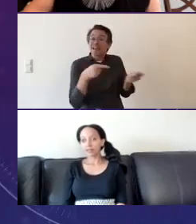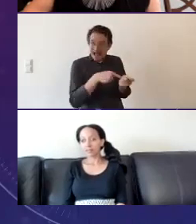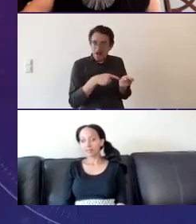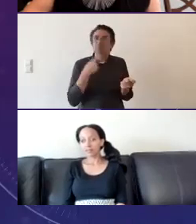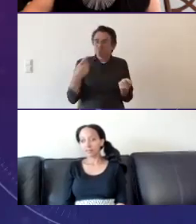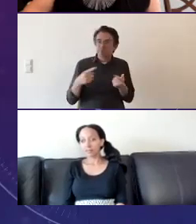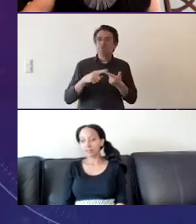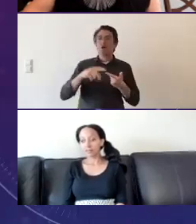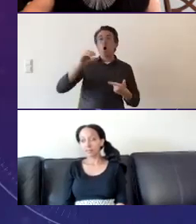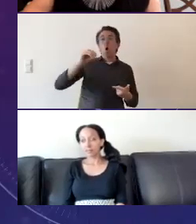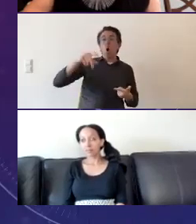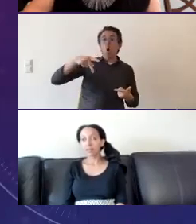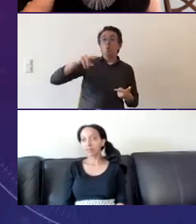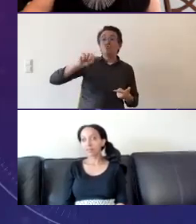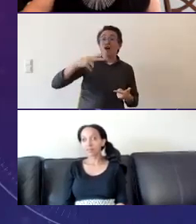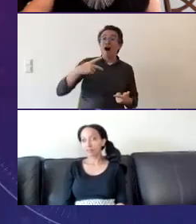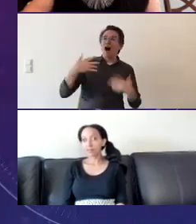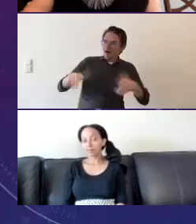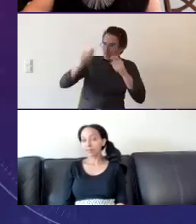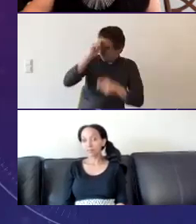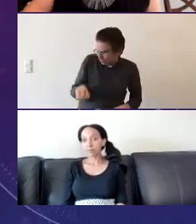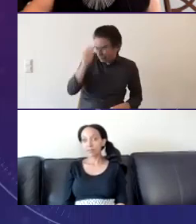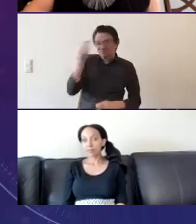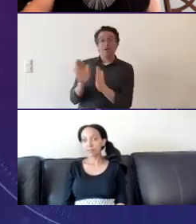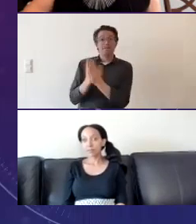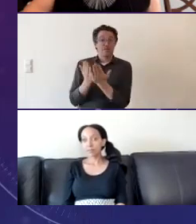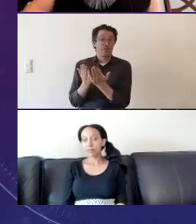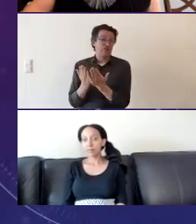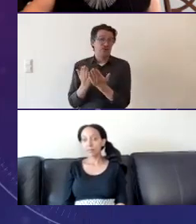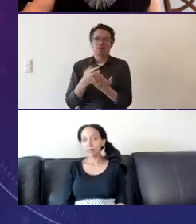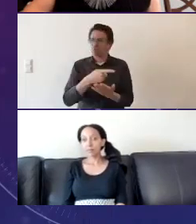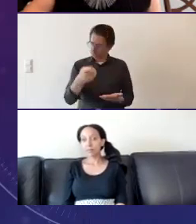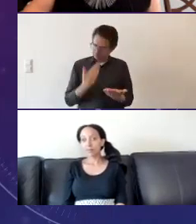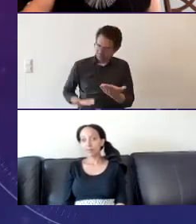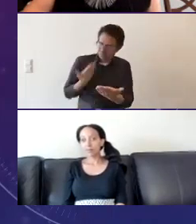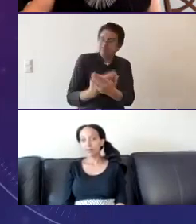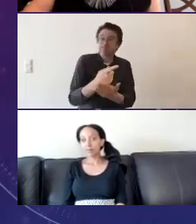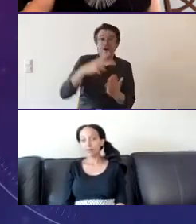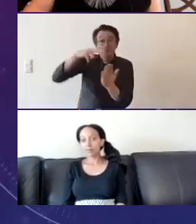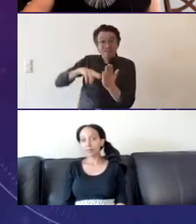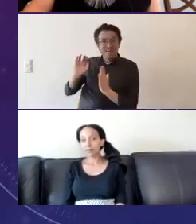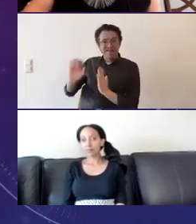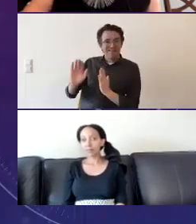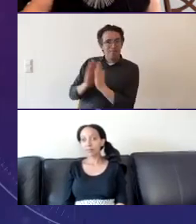or in disability and a mutual friend introduced the two of us and people